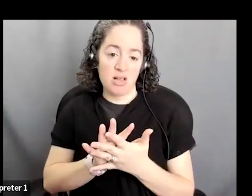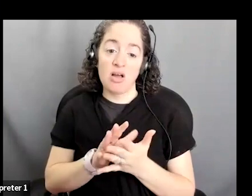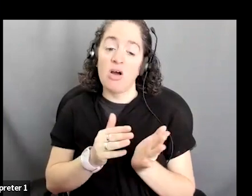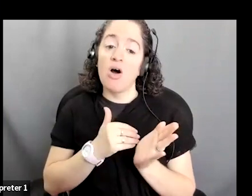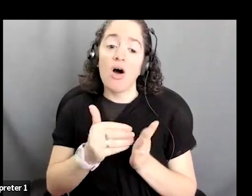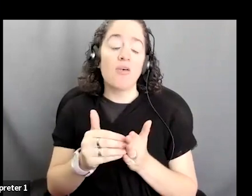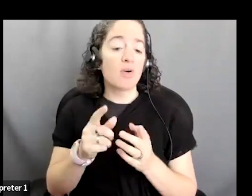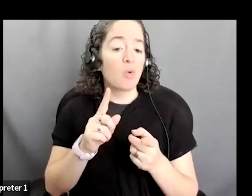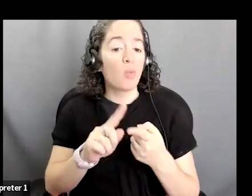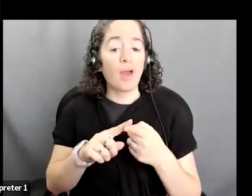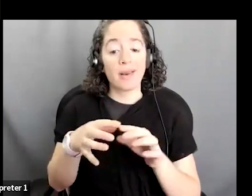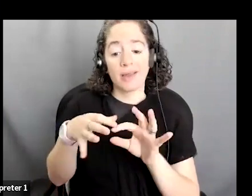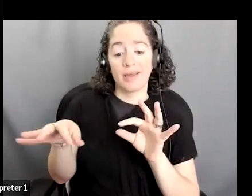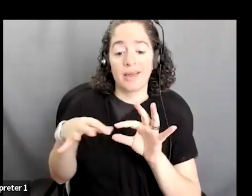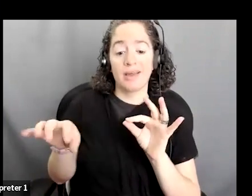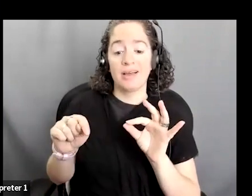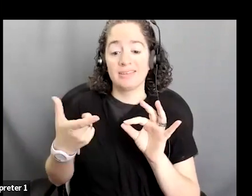they end up dramatically shrinking